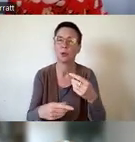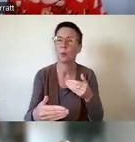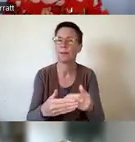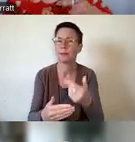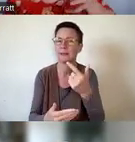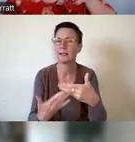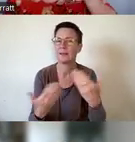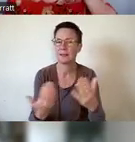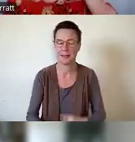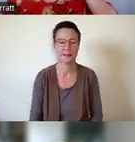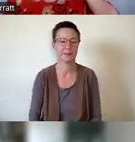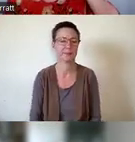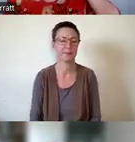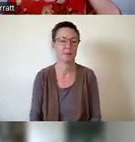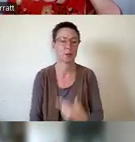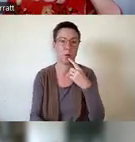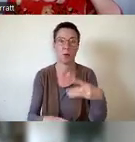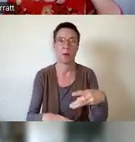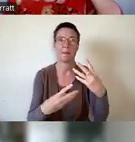Just scrolling back up to the top of the Q&A. Bear with me.